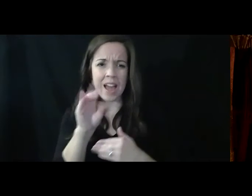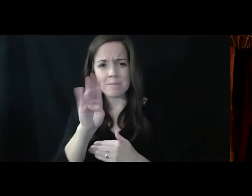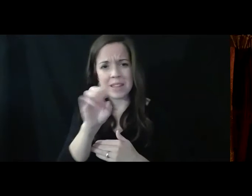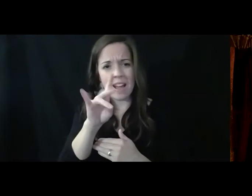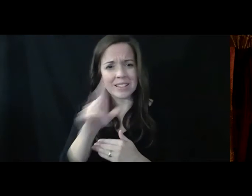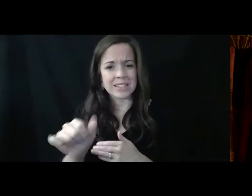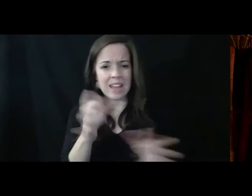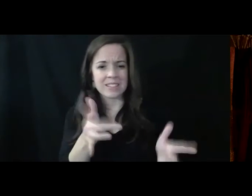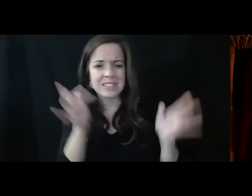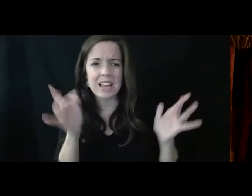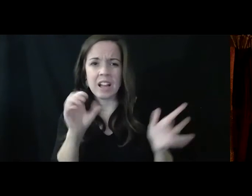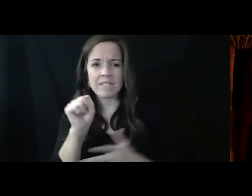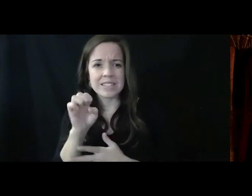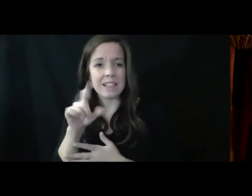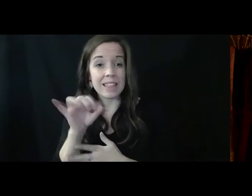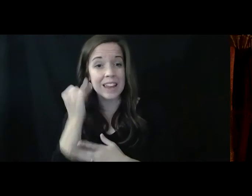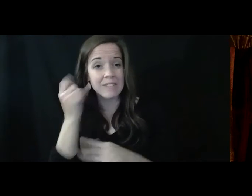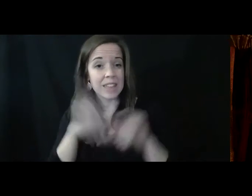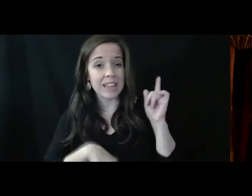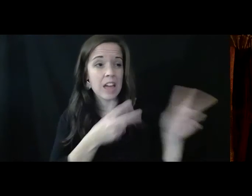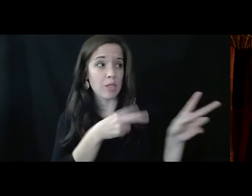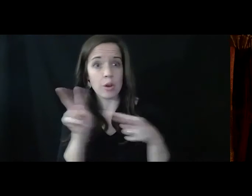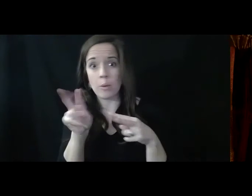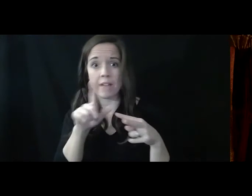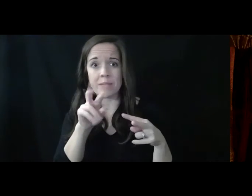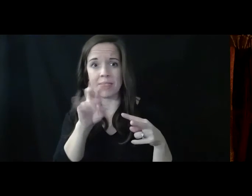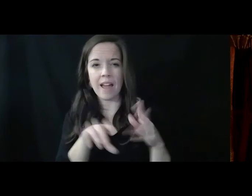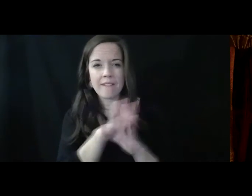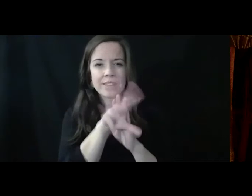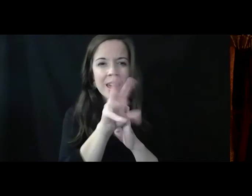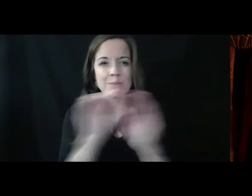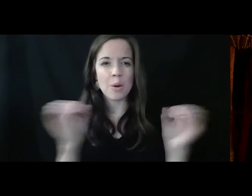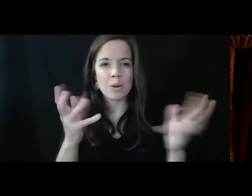yet they can’t look away from the Live Cam // no one wants to miss // the showgirl